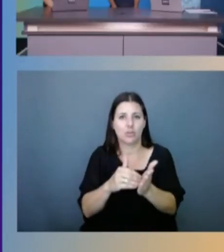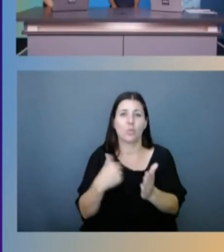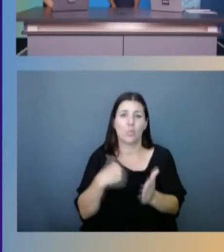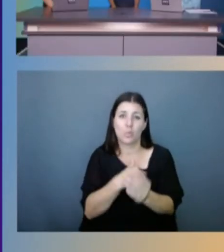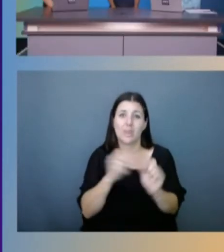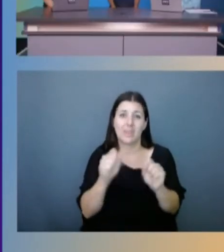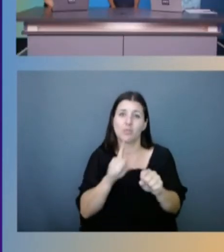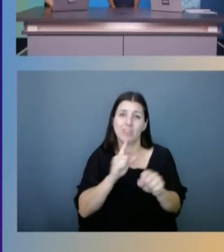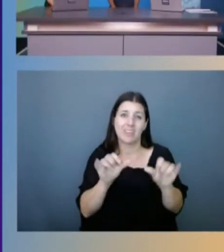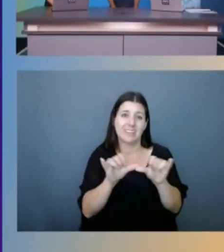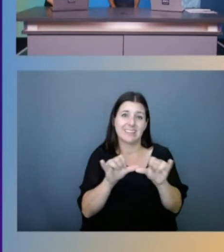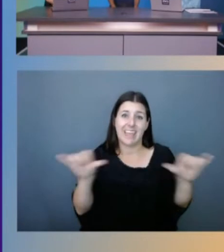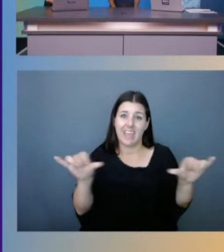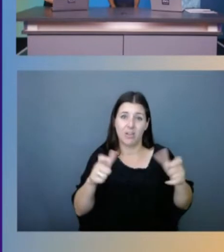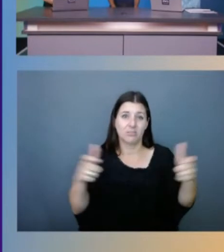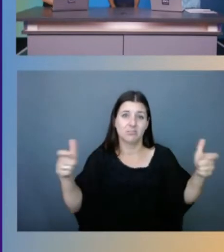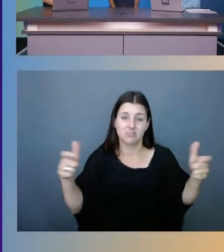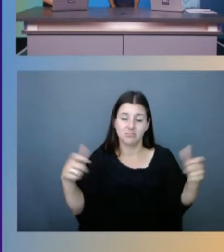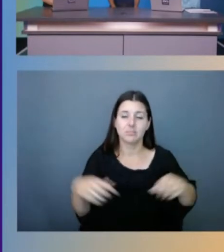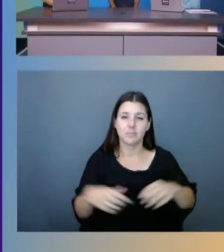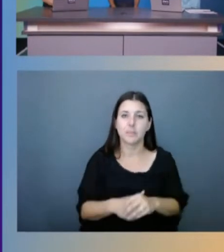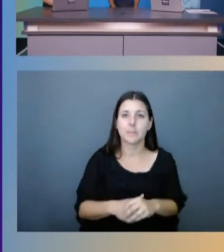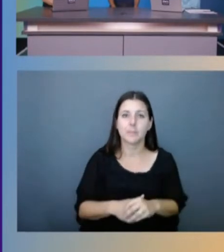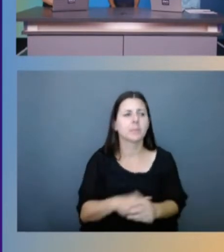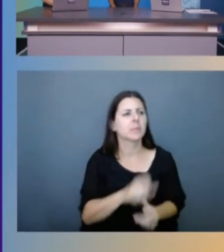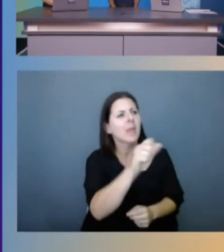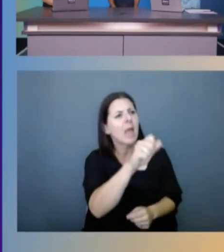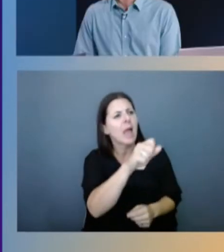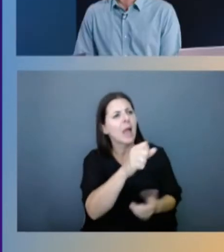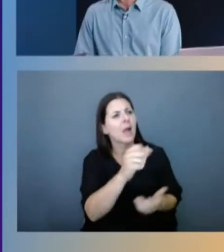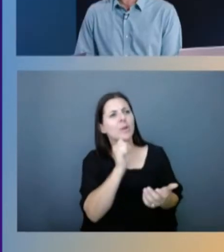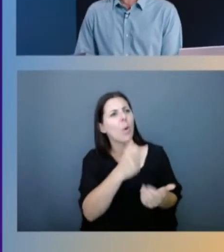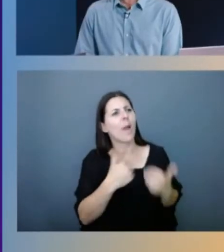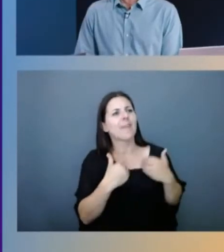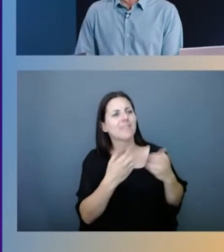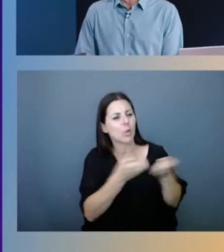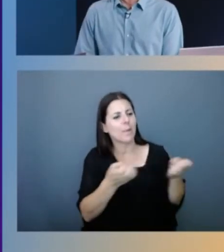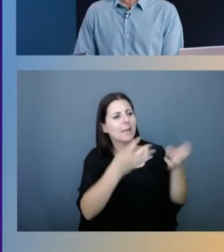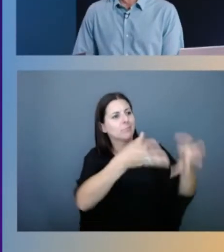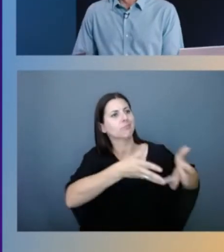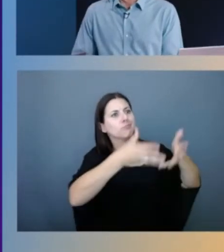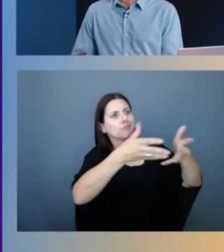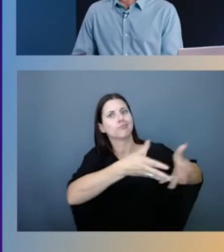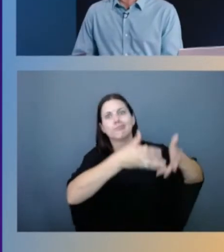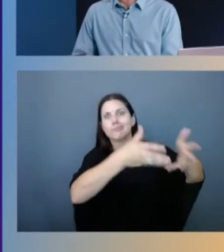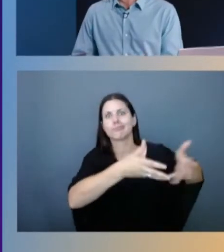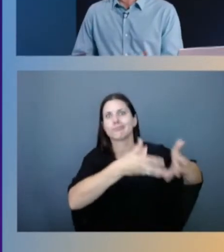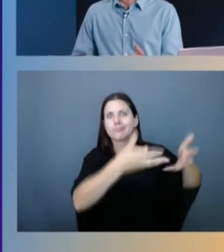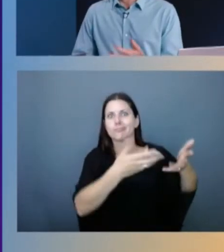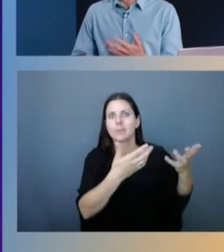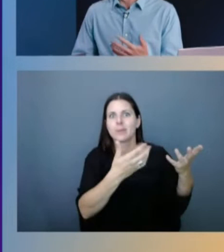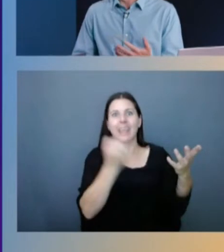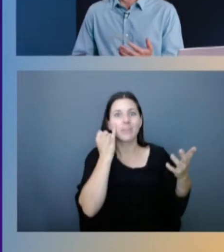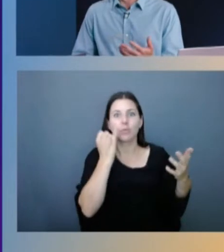Part of it is just by not having equipment sitting idle in your, when equipment is not being used in a data center,